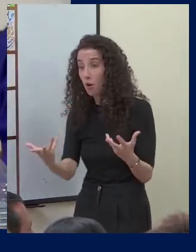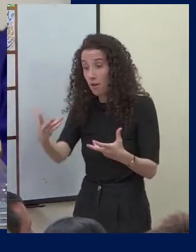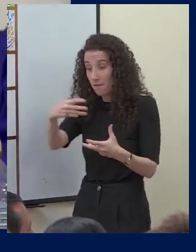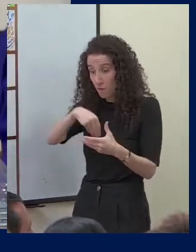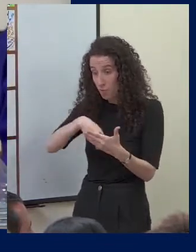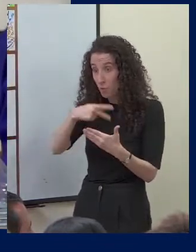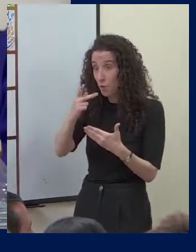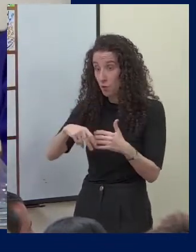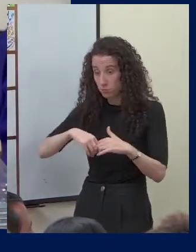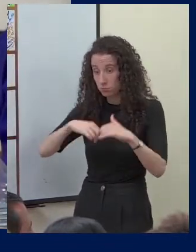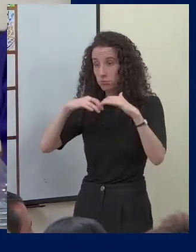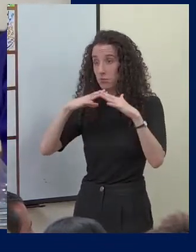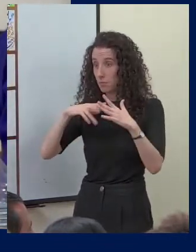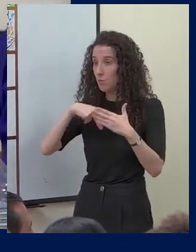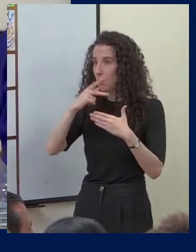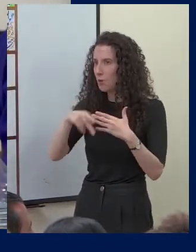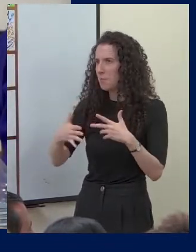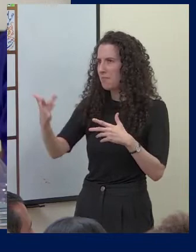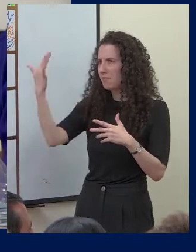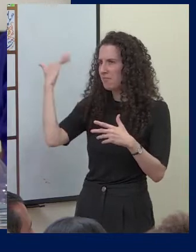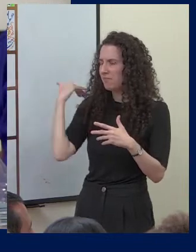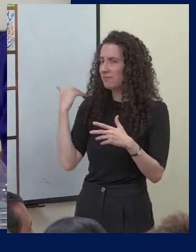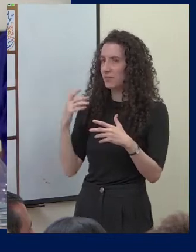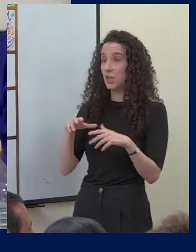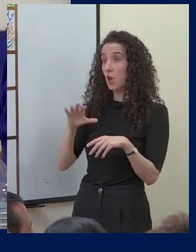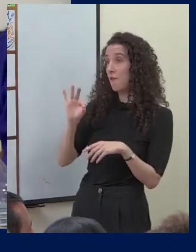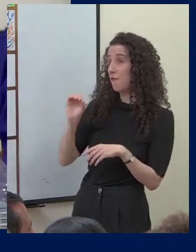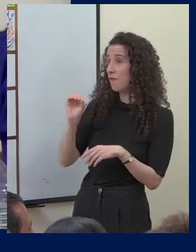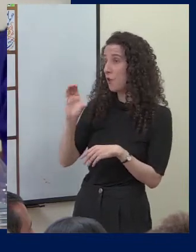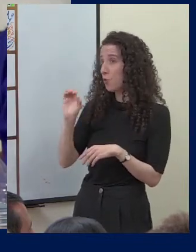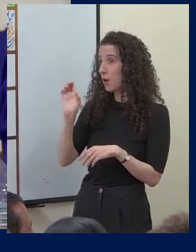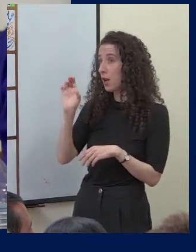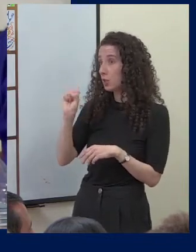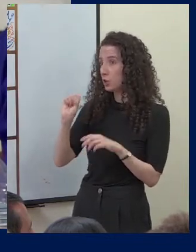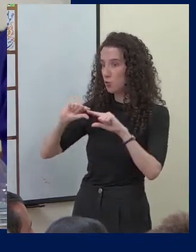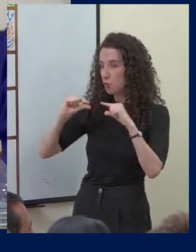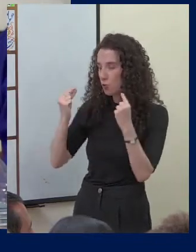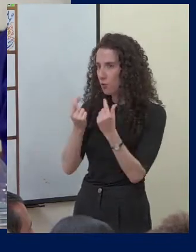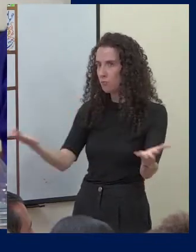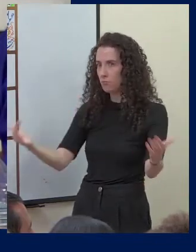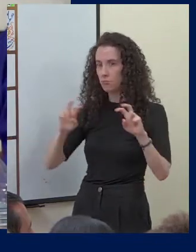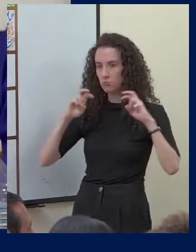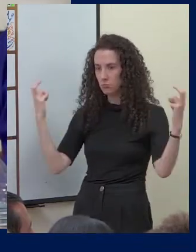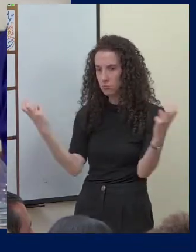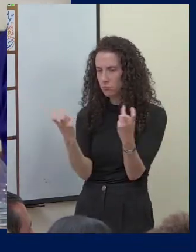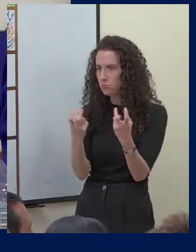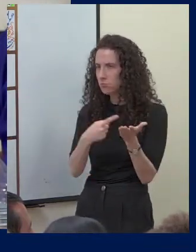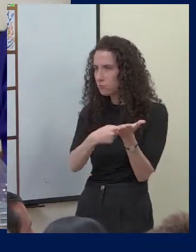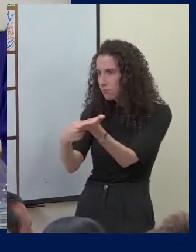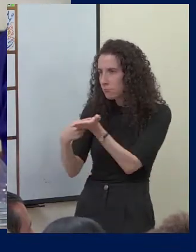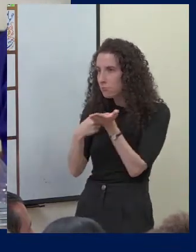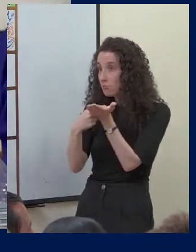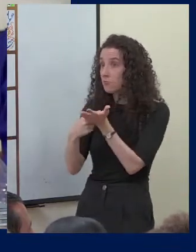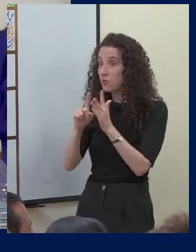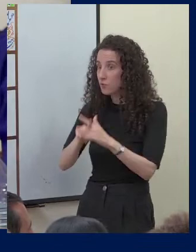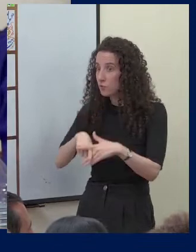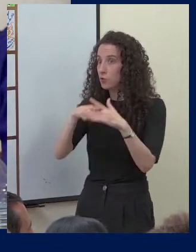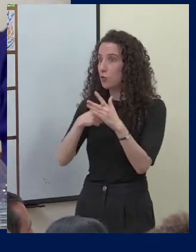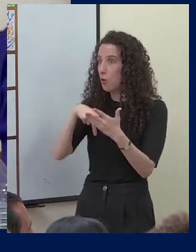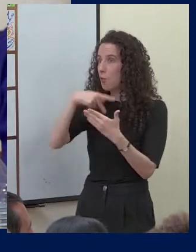They did focus groups back then, 2007 to start the program and then they have building on